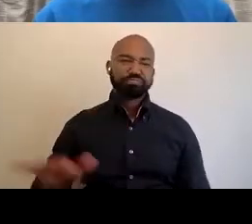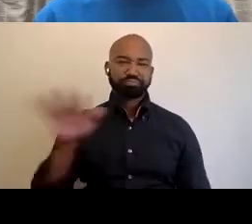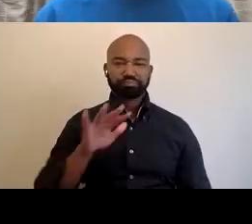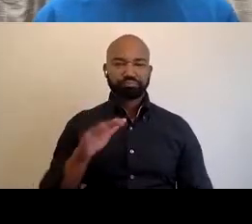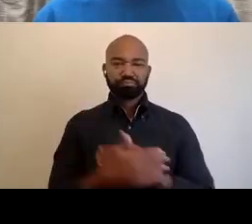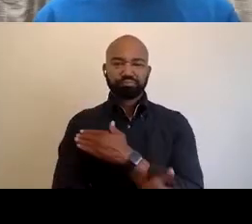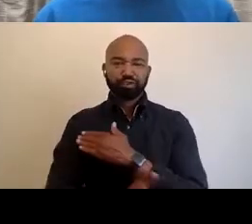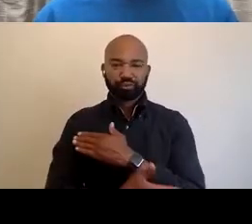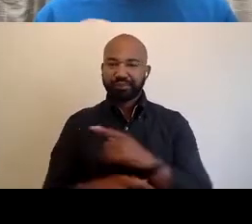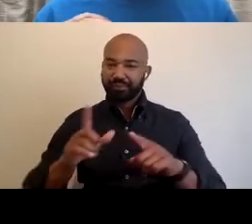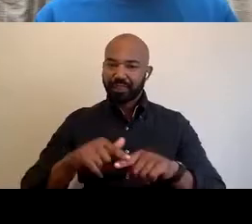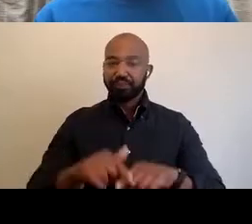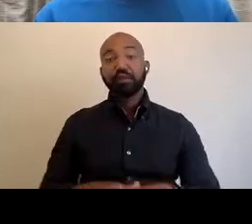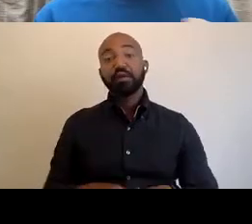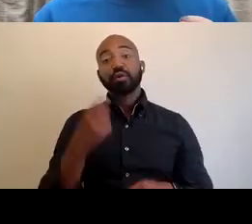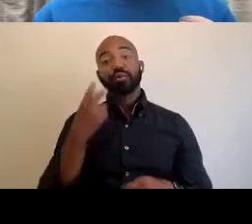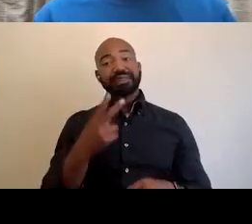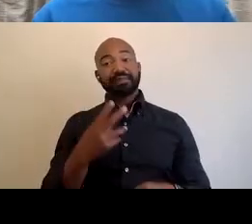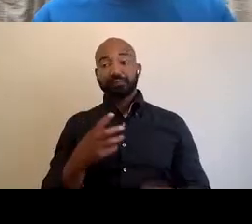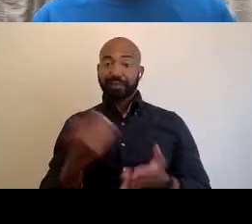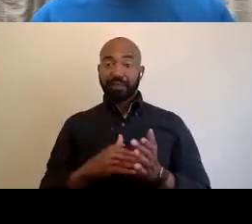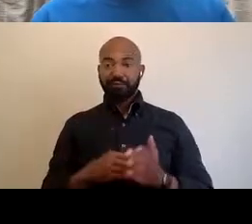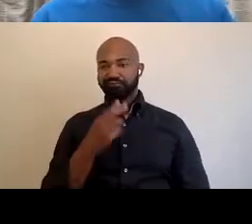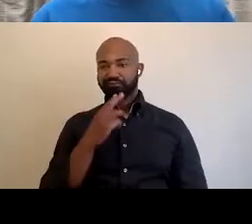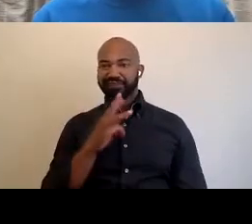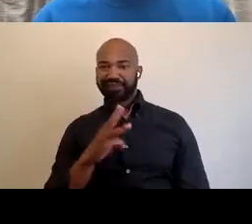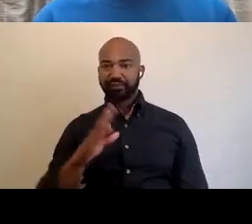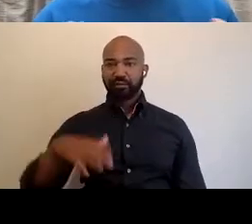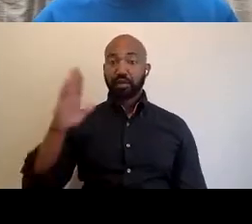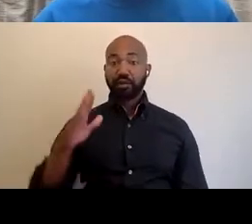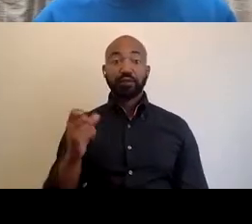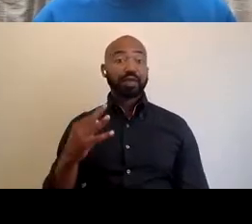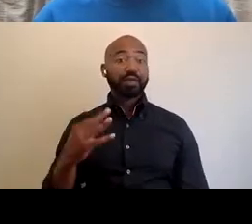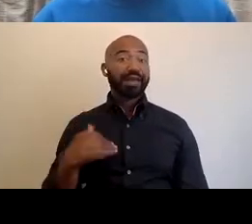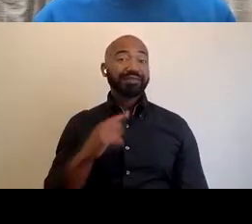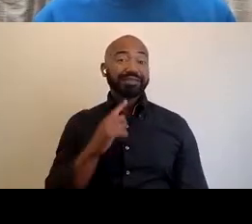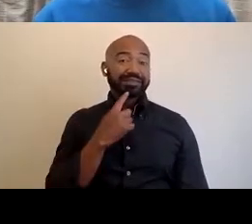And then if there are significant medical or mental health concerns that they need to be addressed.